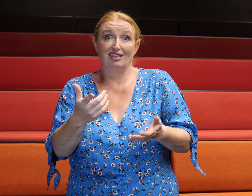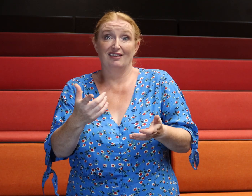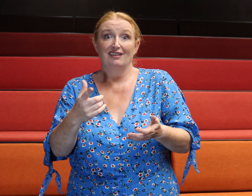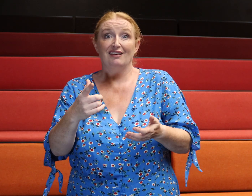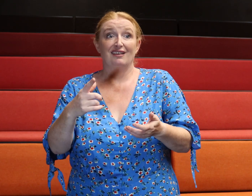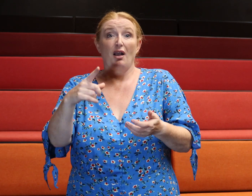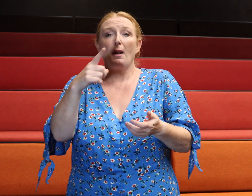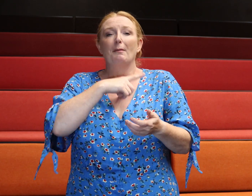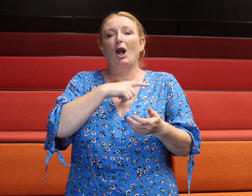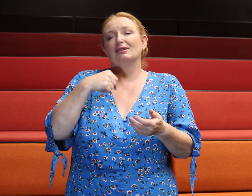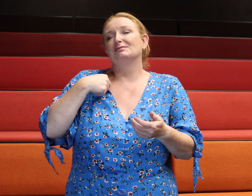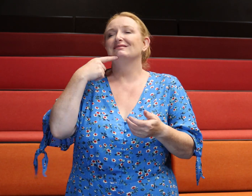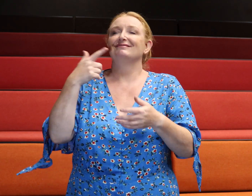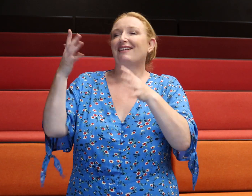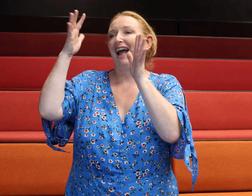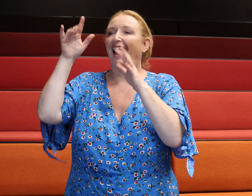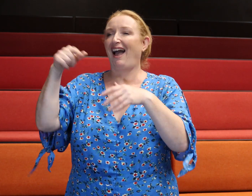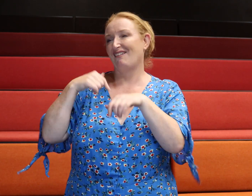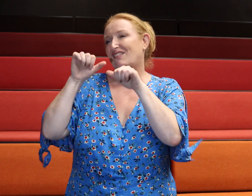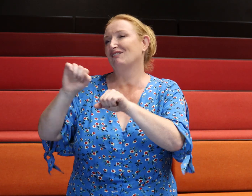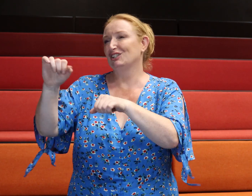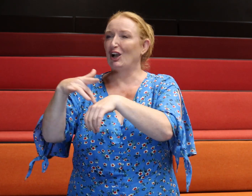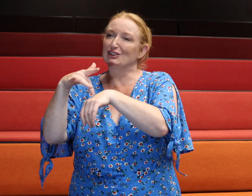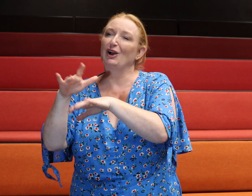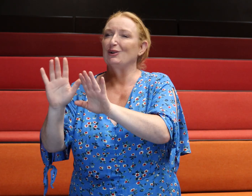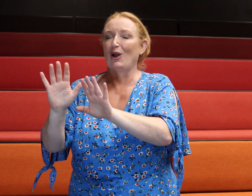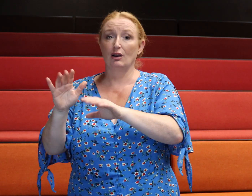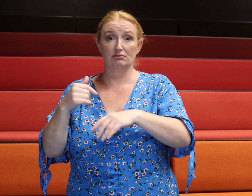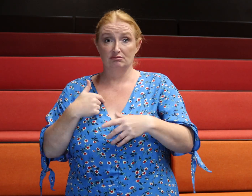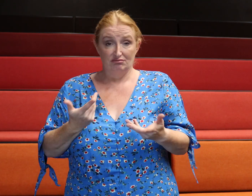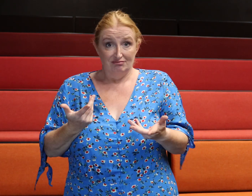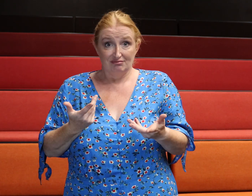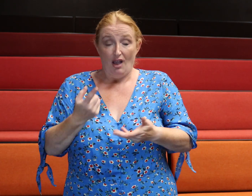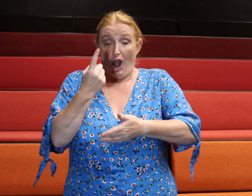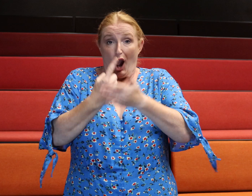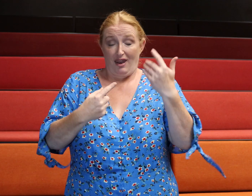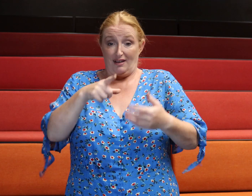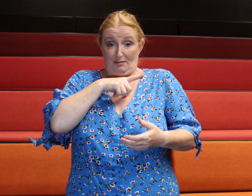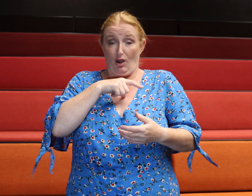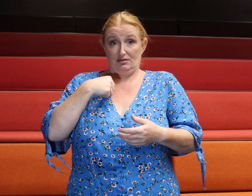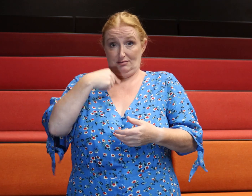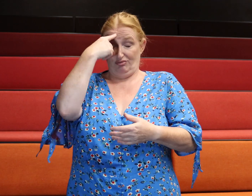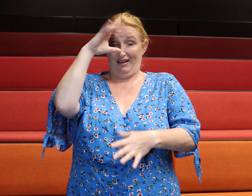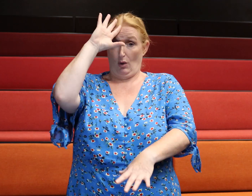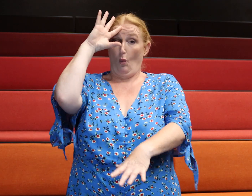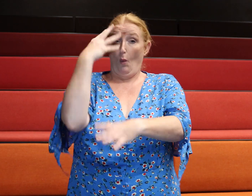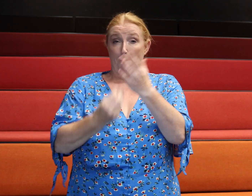not because I'm being sycophantic, it's because I genuinely am completely engrossed in that show at that time.